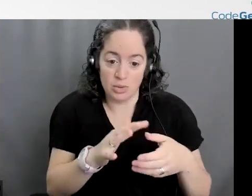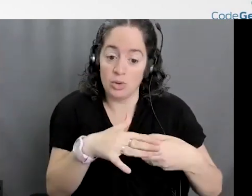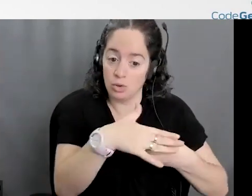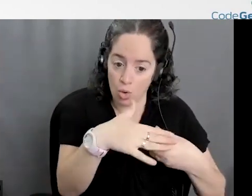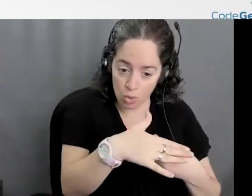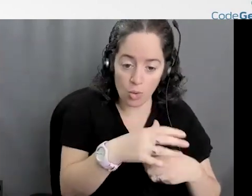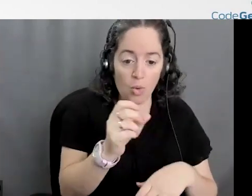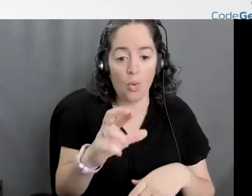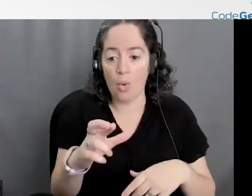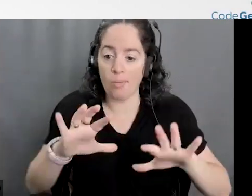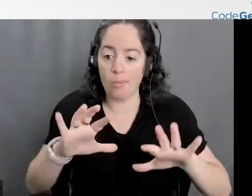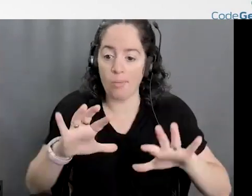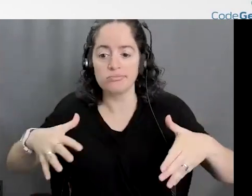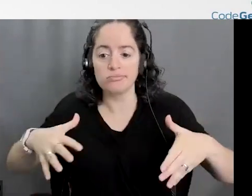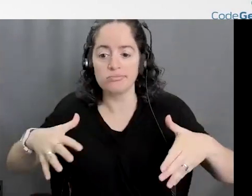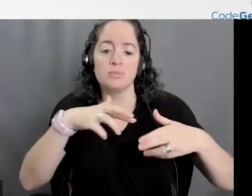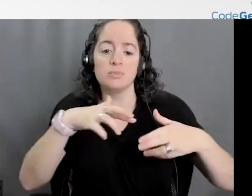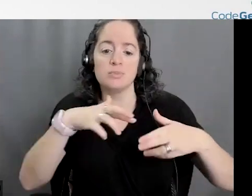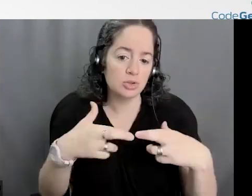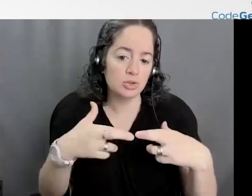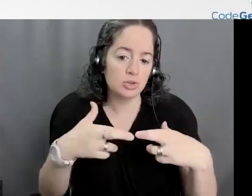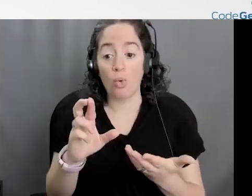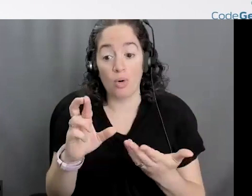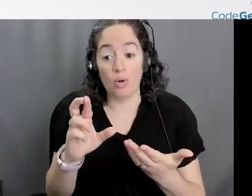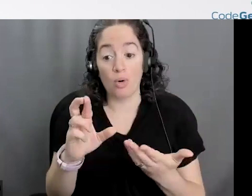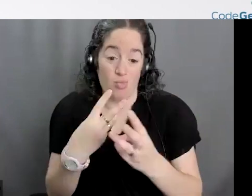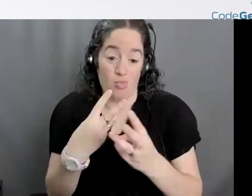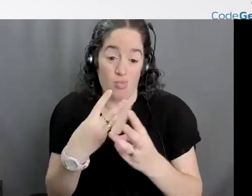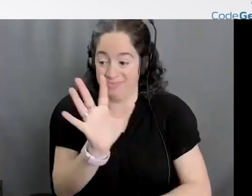We specialize in web accessibility, custom website design,